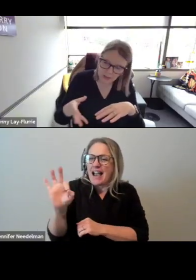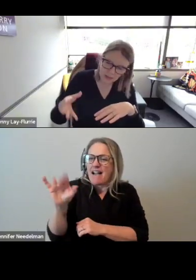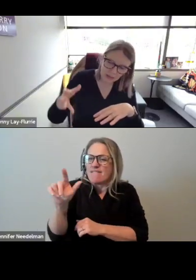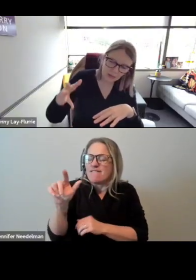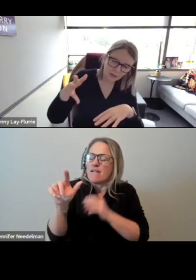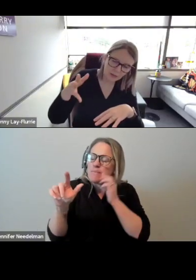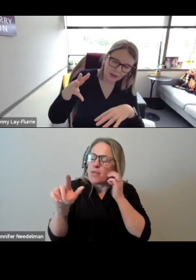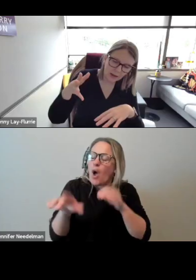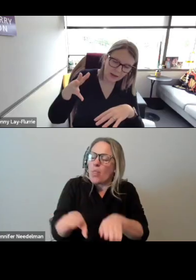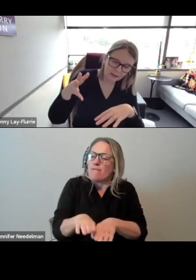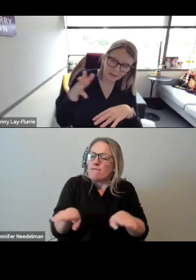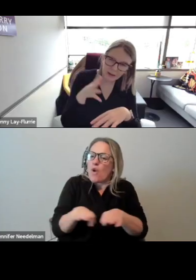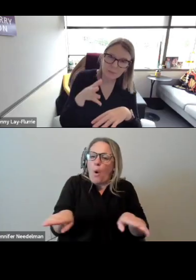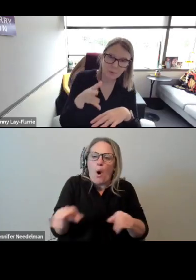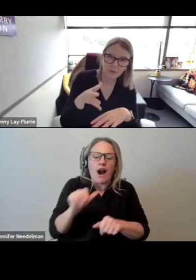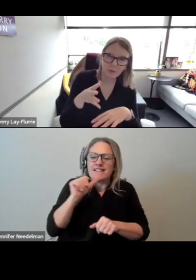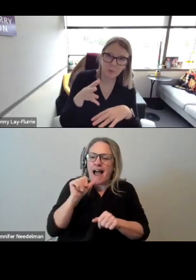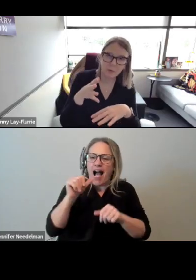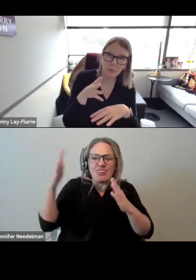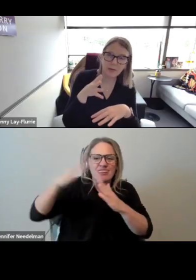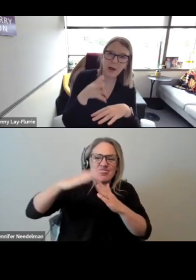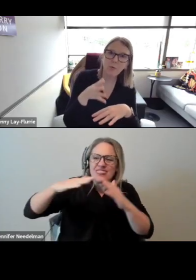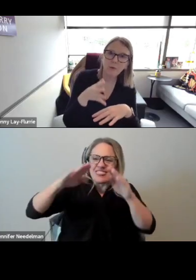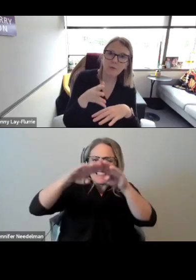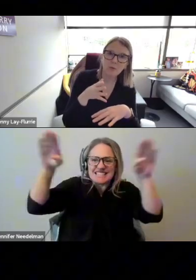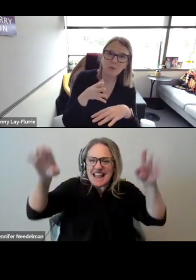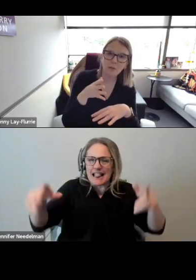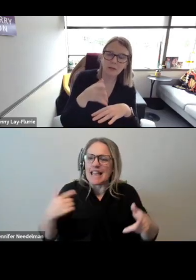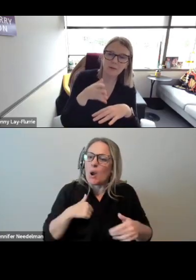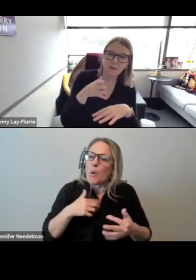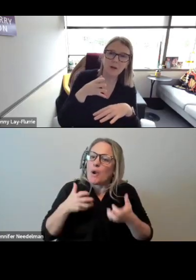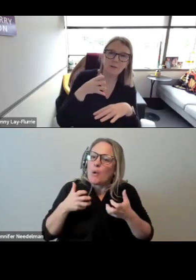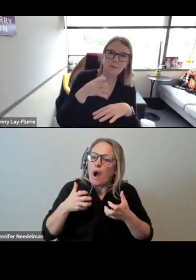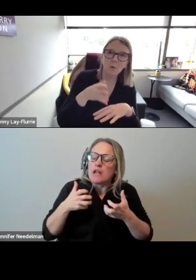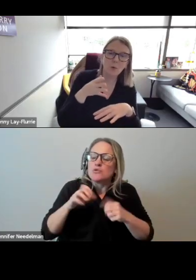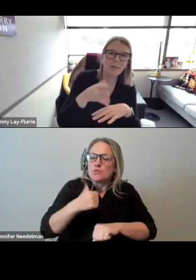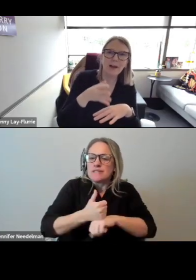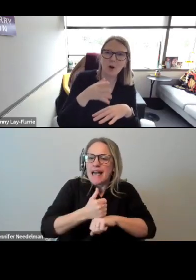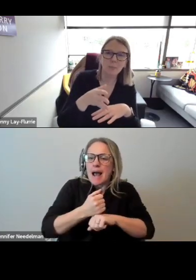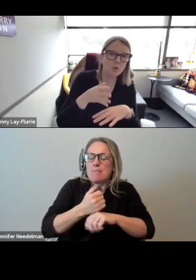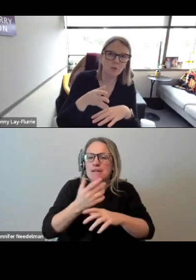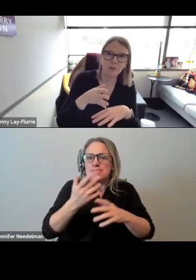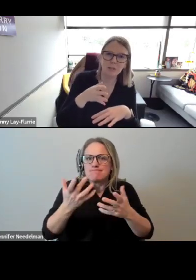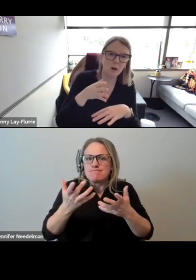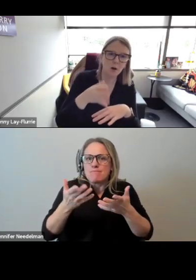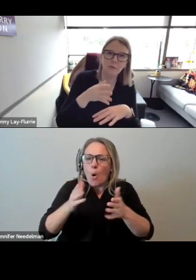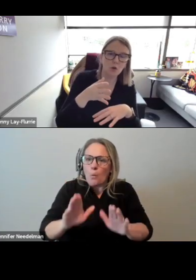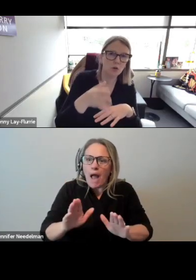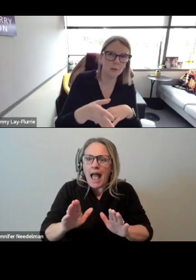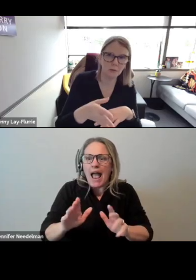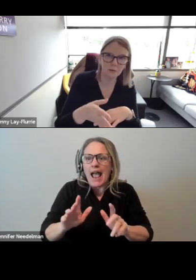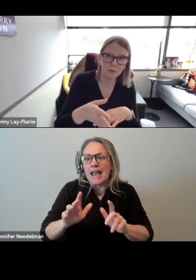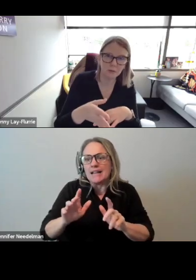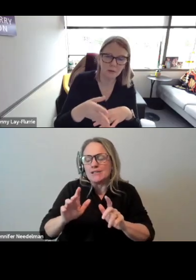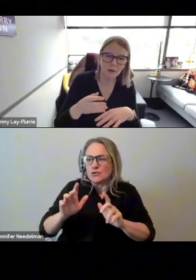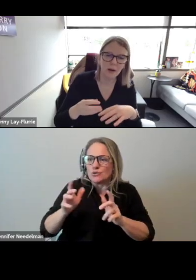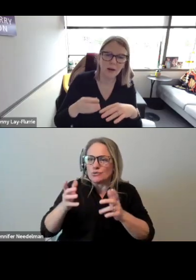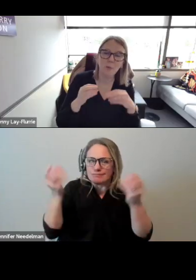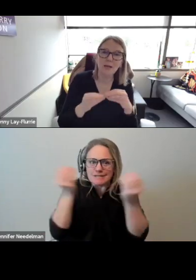So we needed a design principle that would help us to deliver for that opportunity of humans.